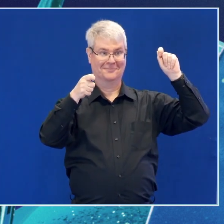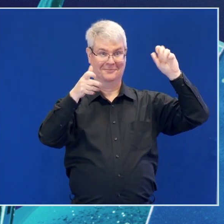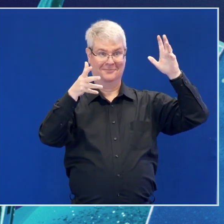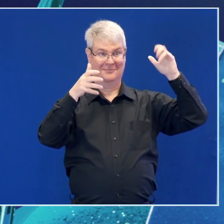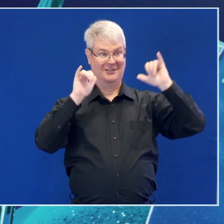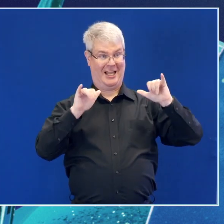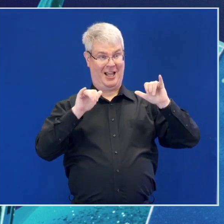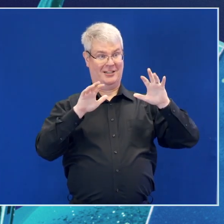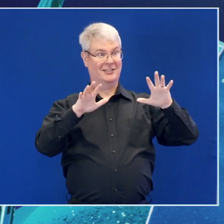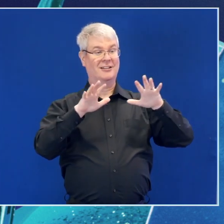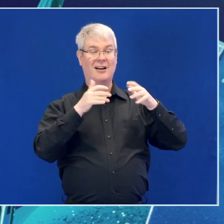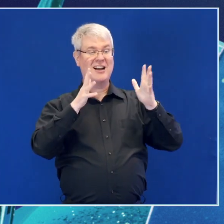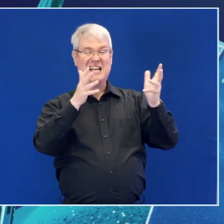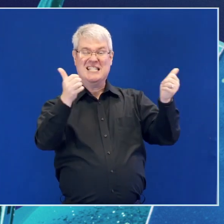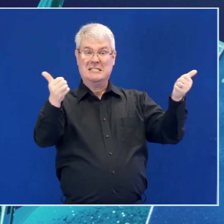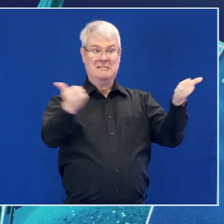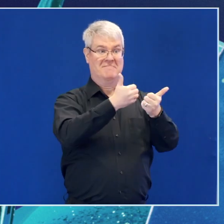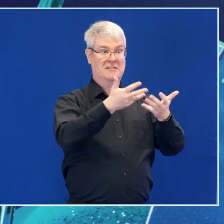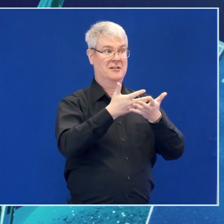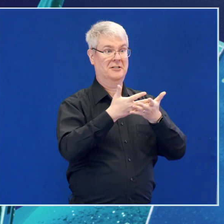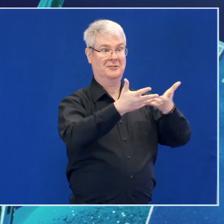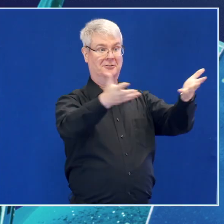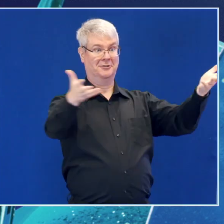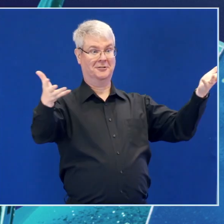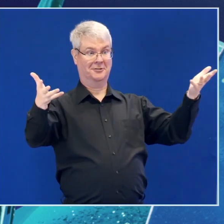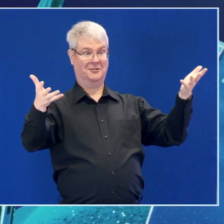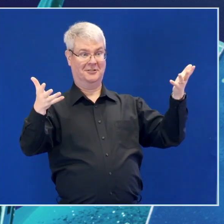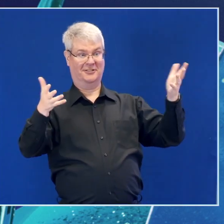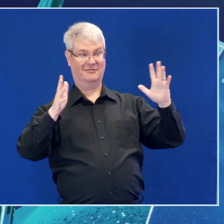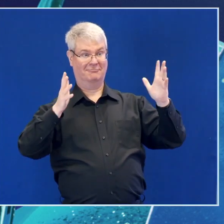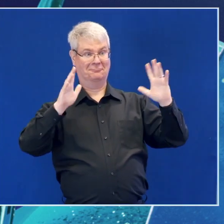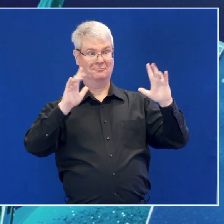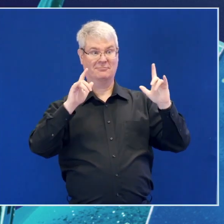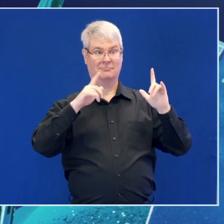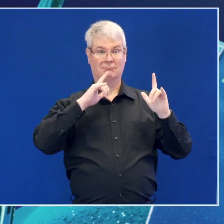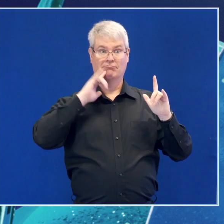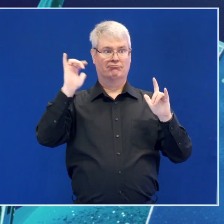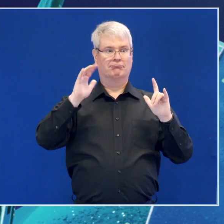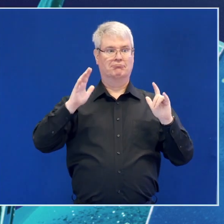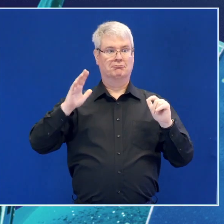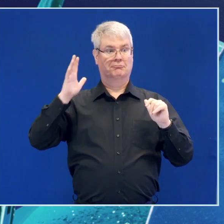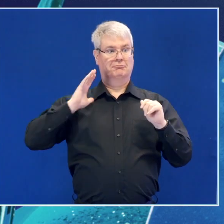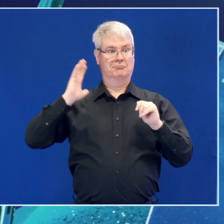probably as significant as the internet. The day I got Copilot, I realized I wasn't going